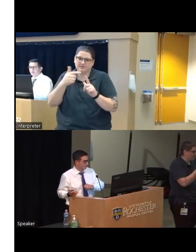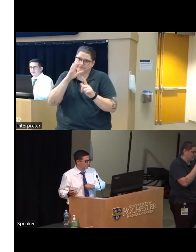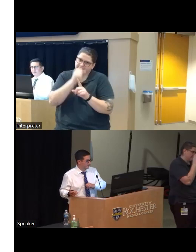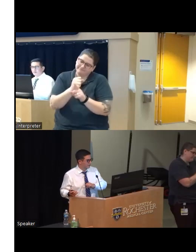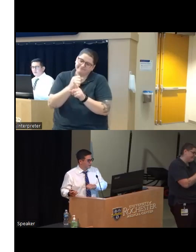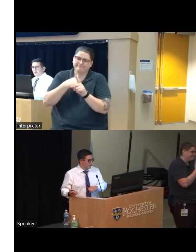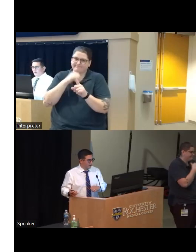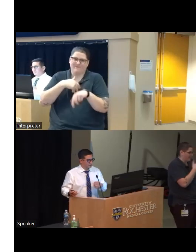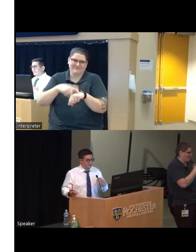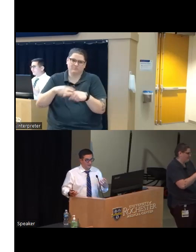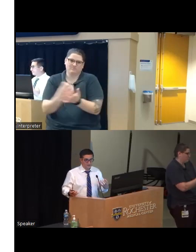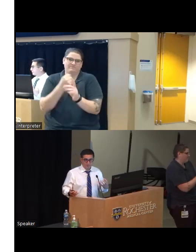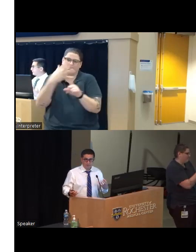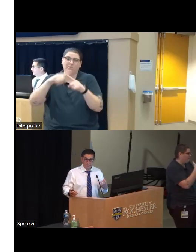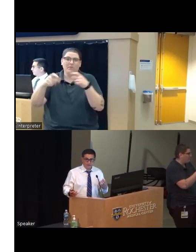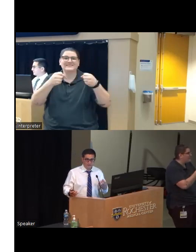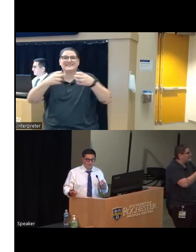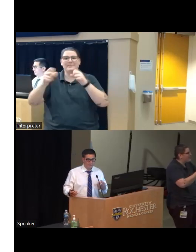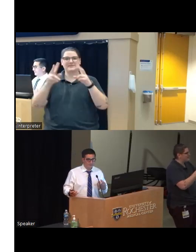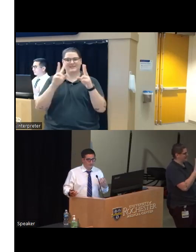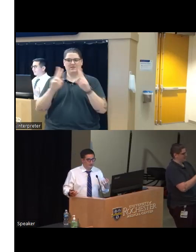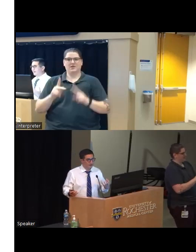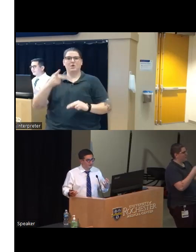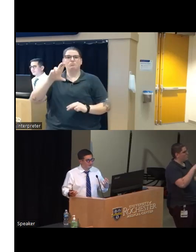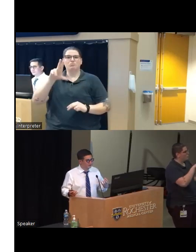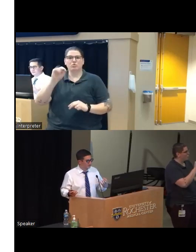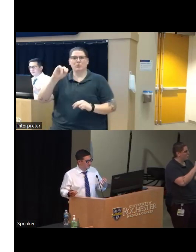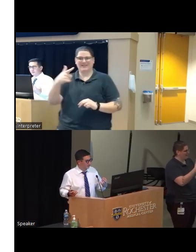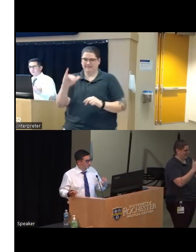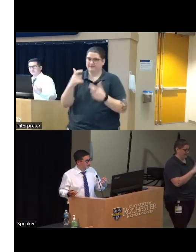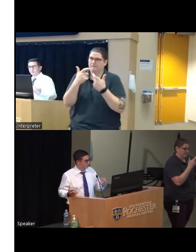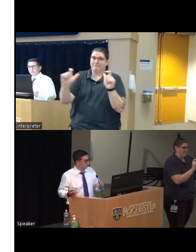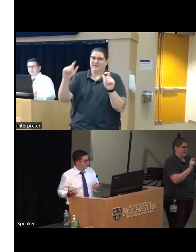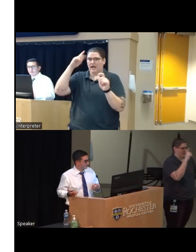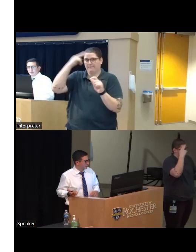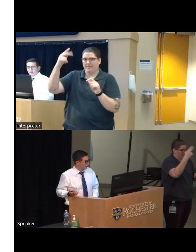to talk about here uh synaptic pruning which is a major hypothesis in psychosis from the